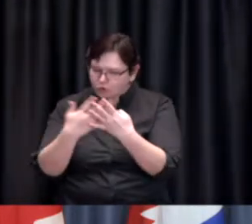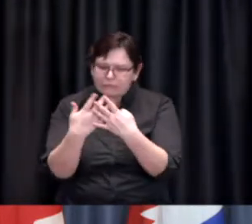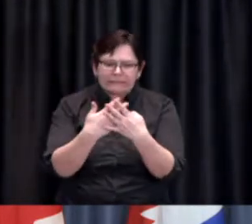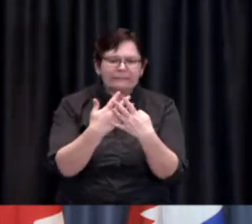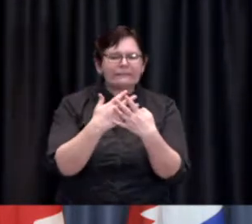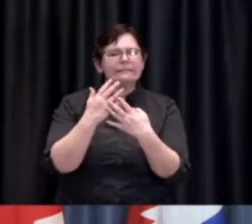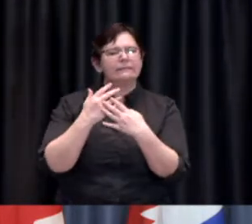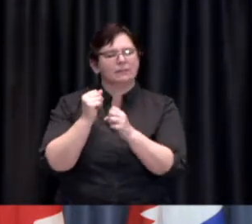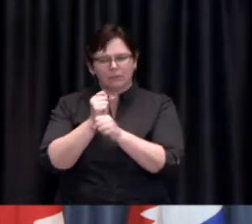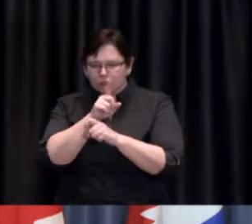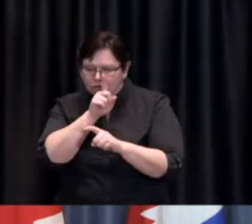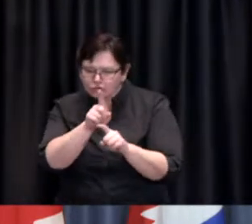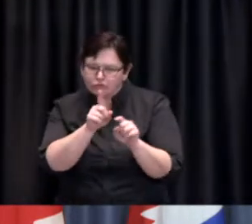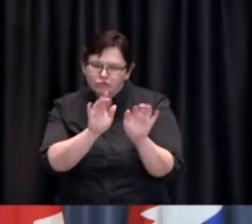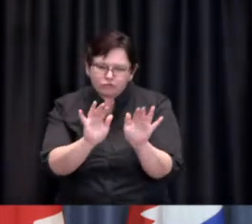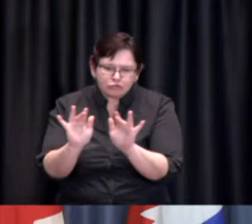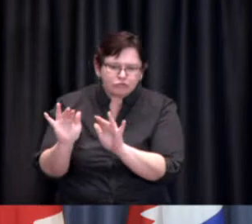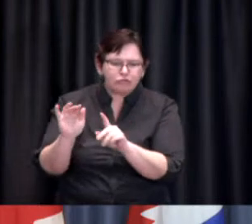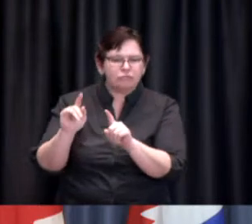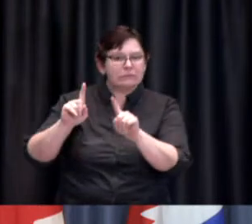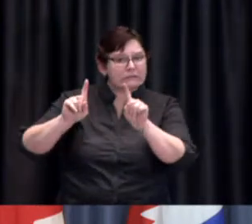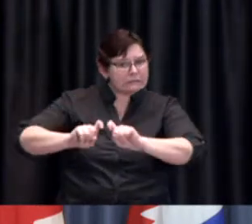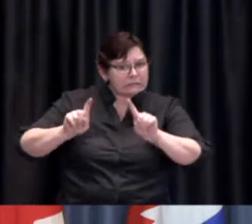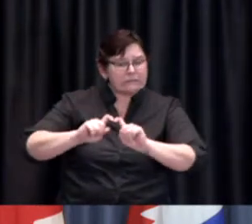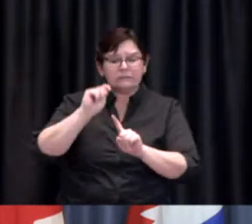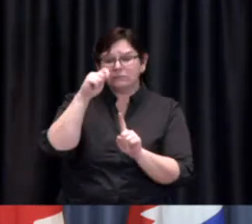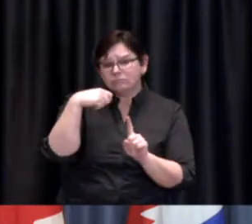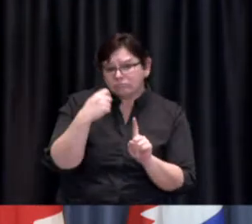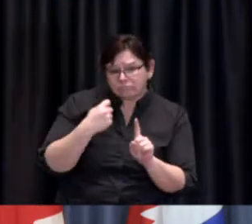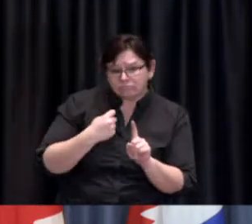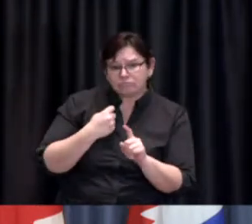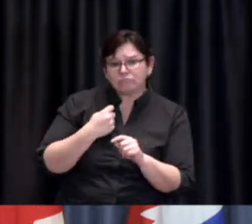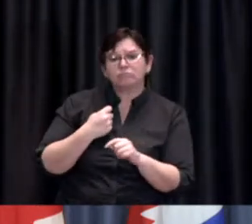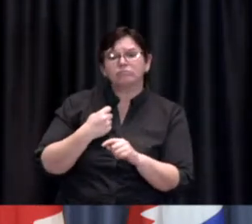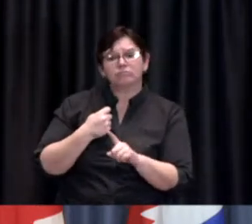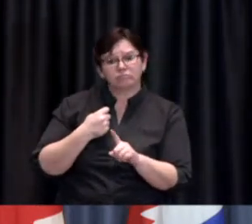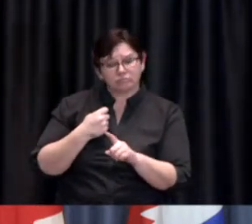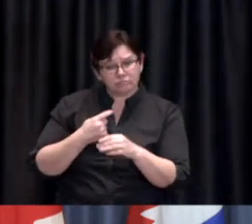ongoing testing in fact there's additional testing being done in partnership with public health